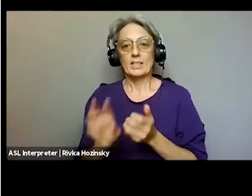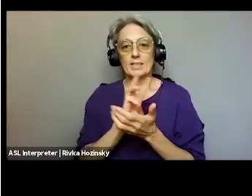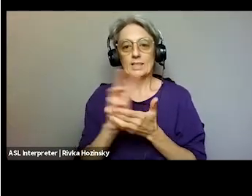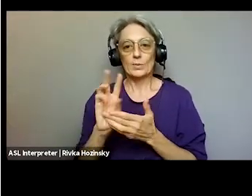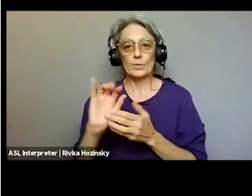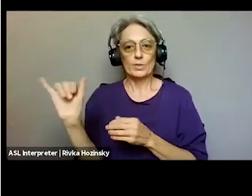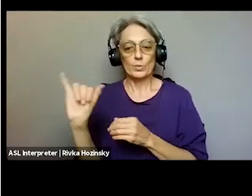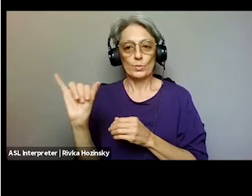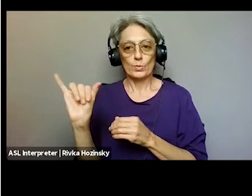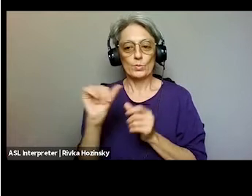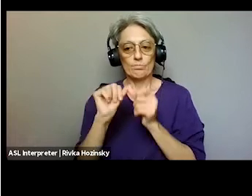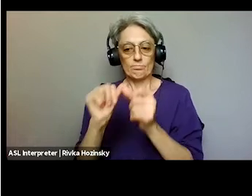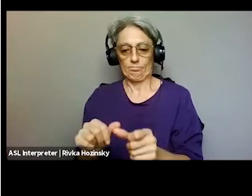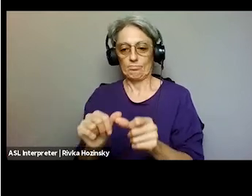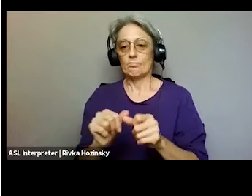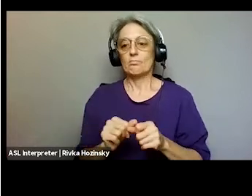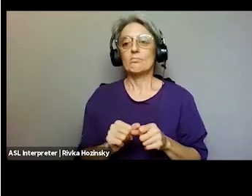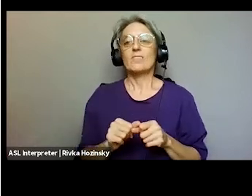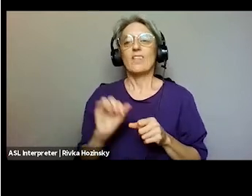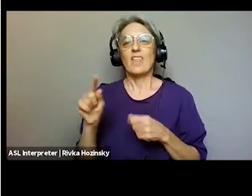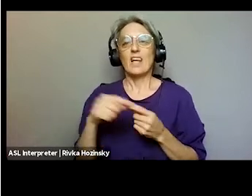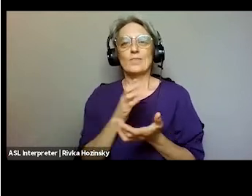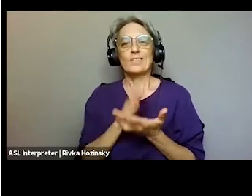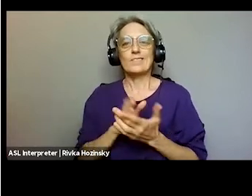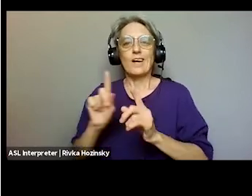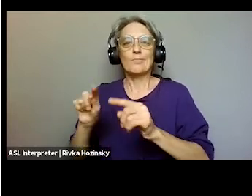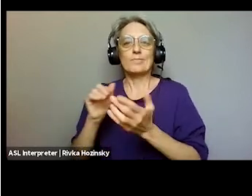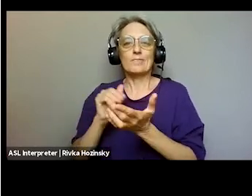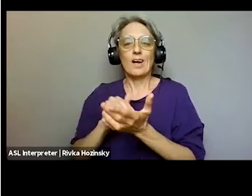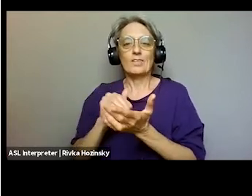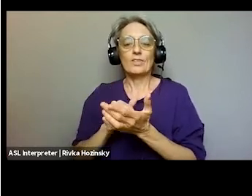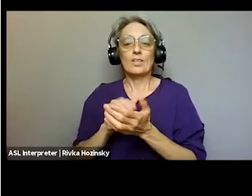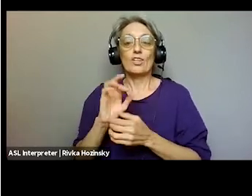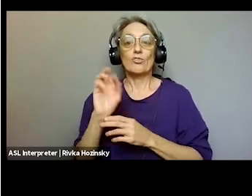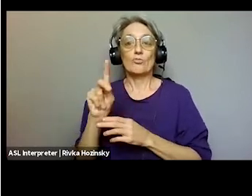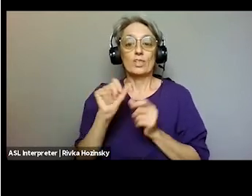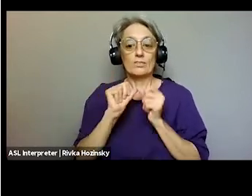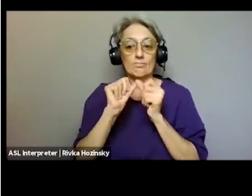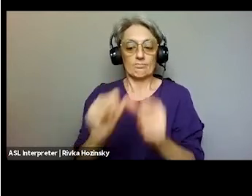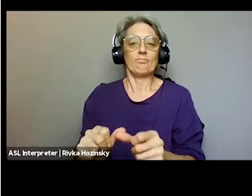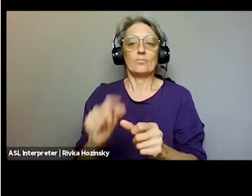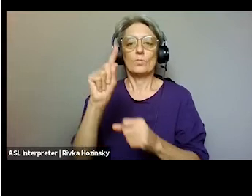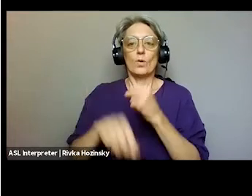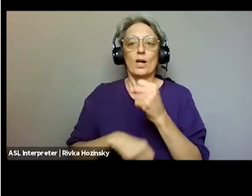postpartum care usually ends and the risk does extend across the full year postpartum suggesting